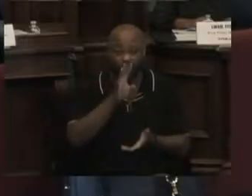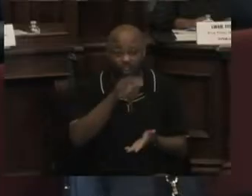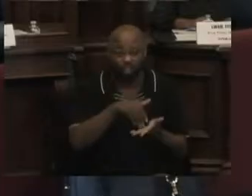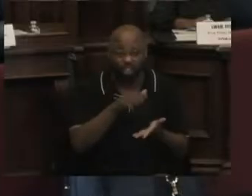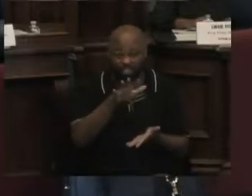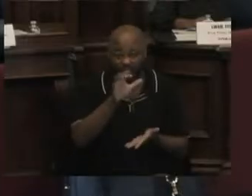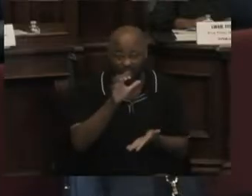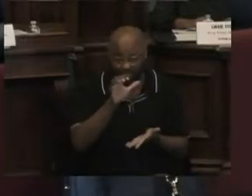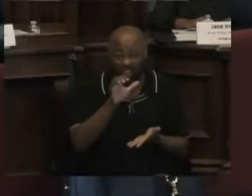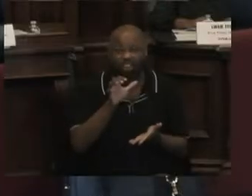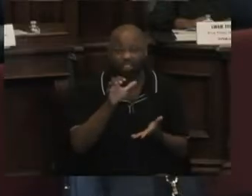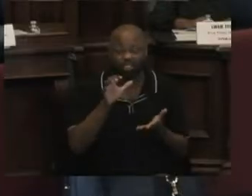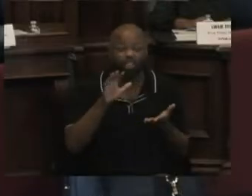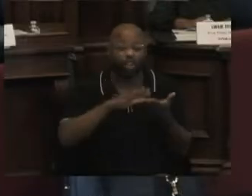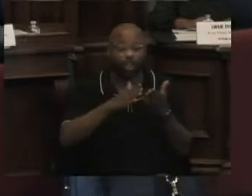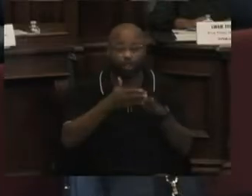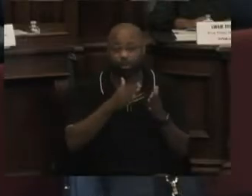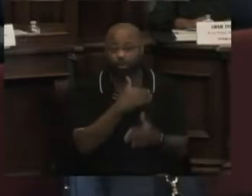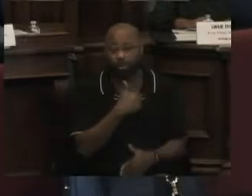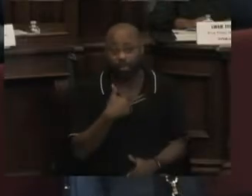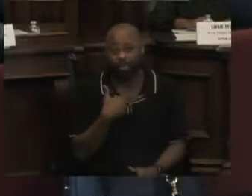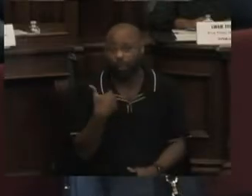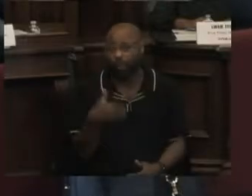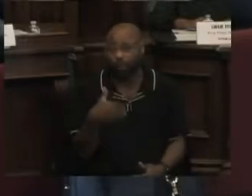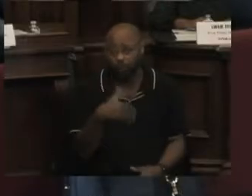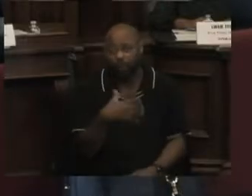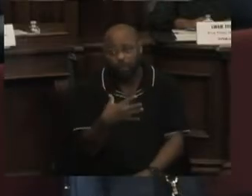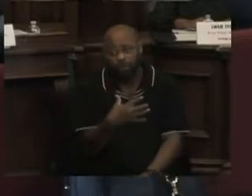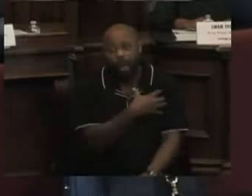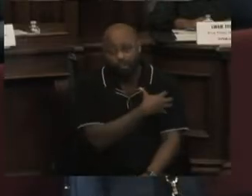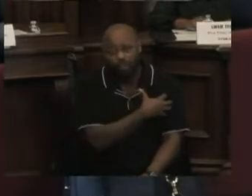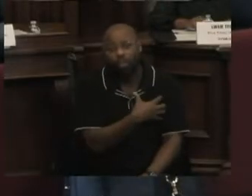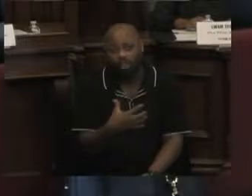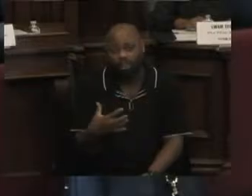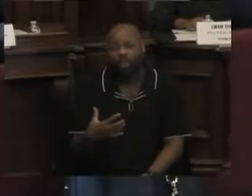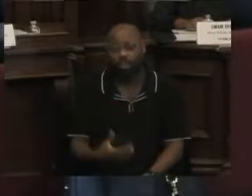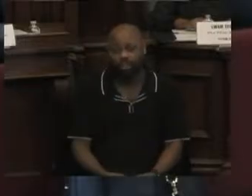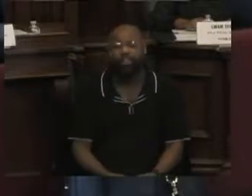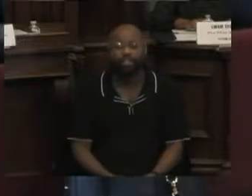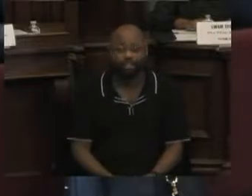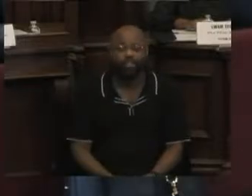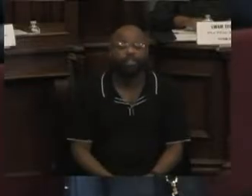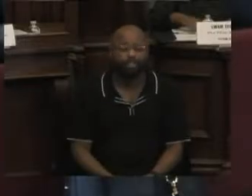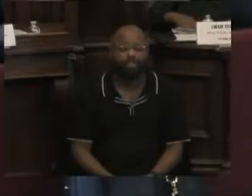and April 30th, they have